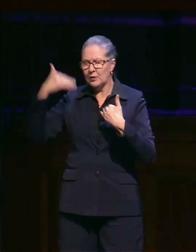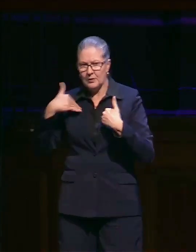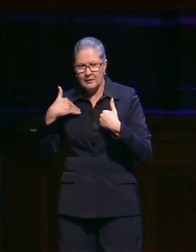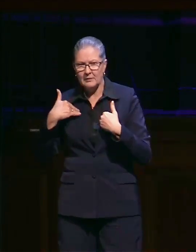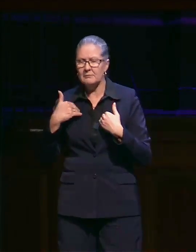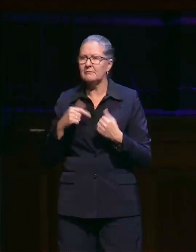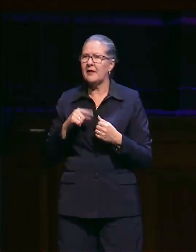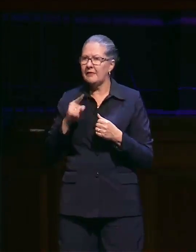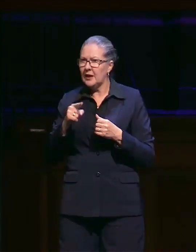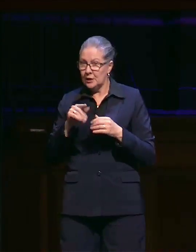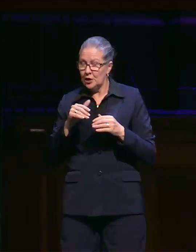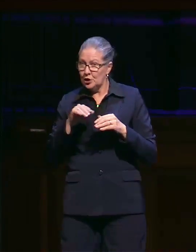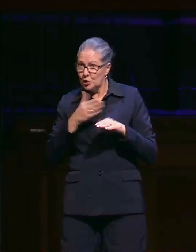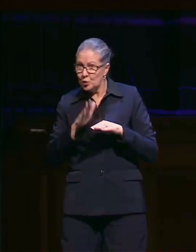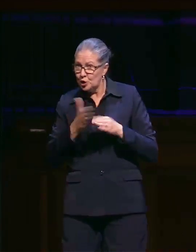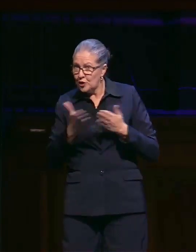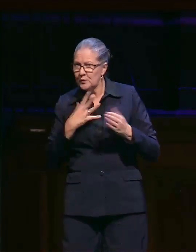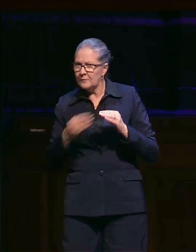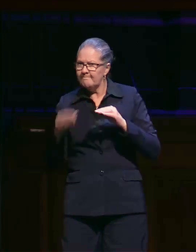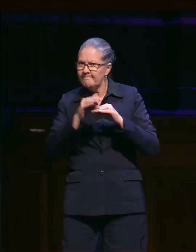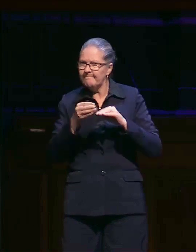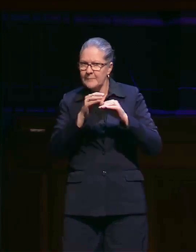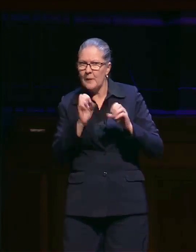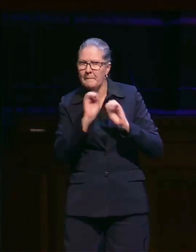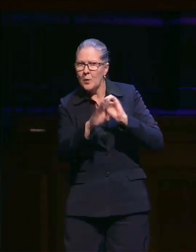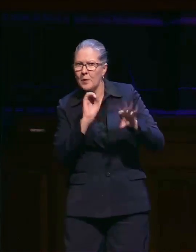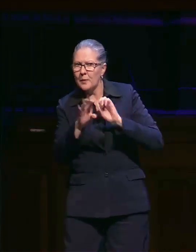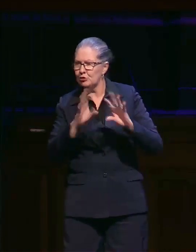services will put trained mental health workers workers and doctors clinics